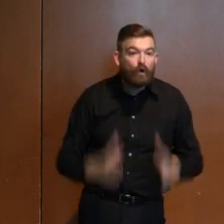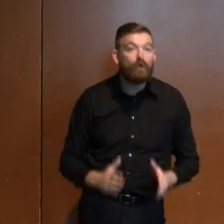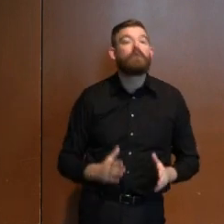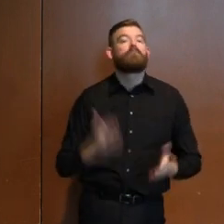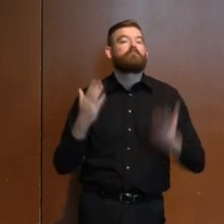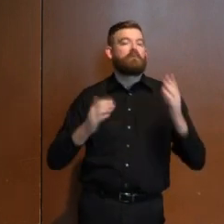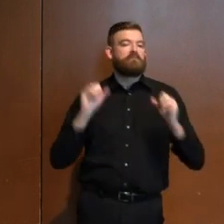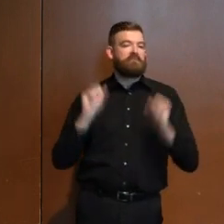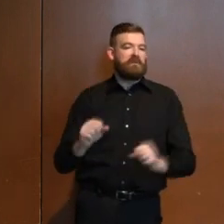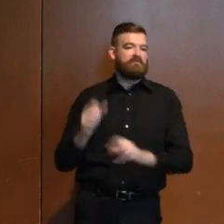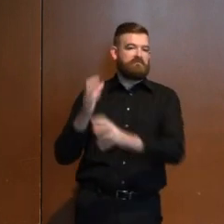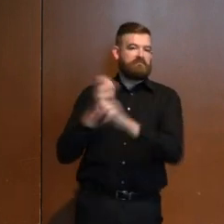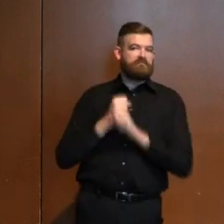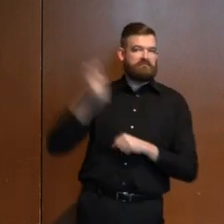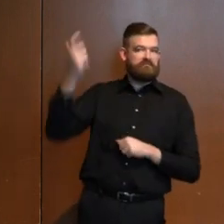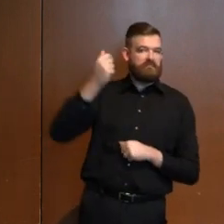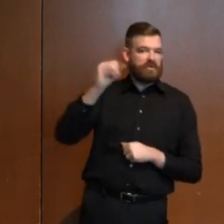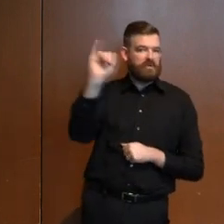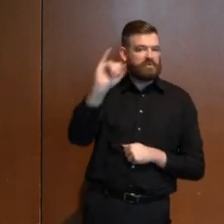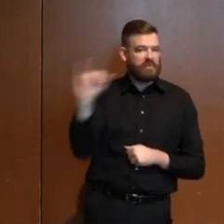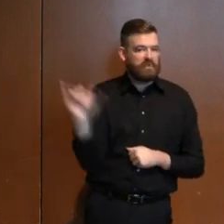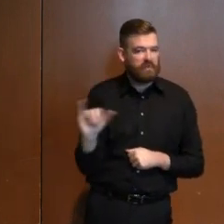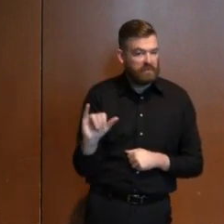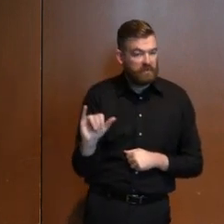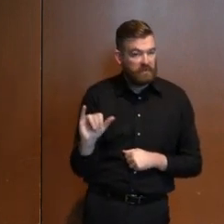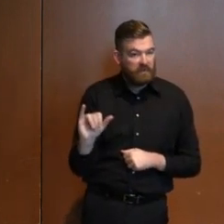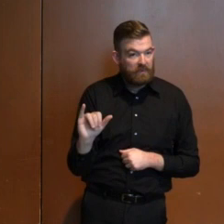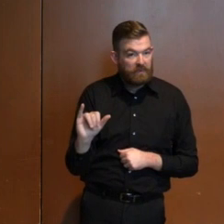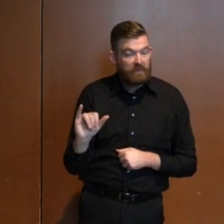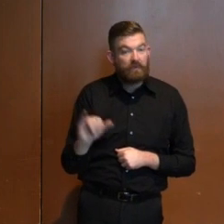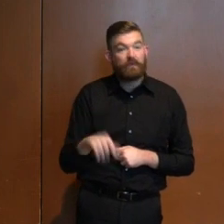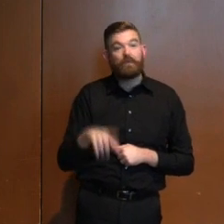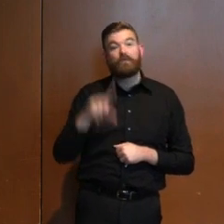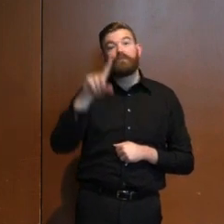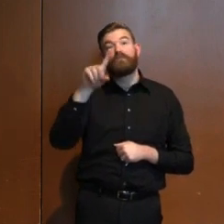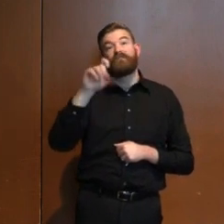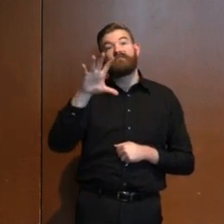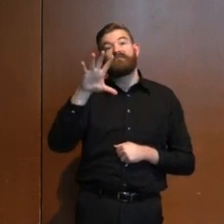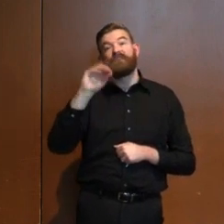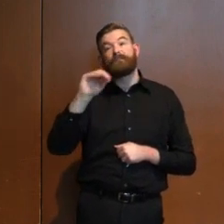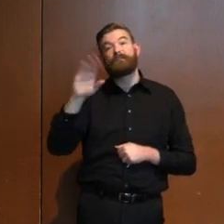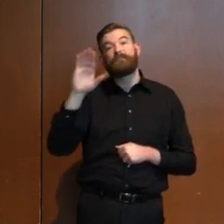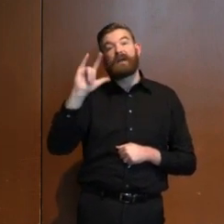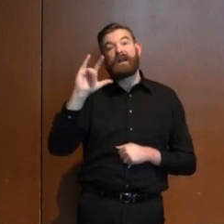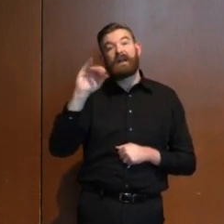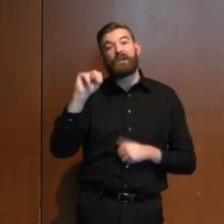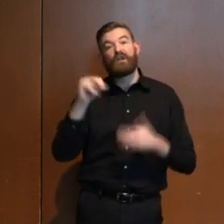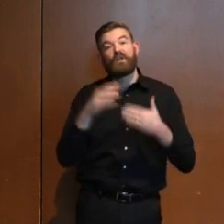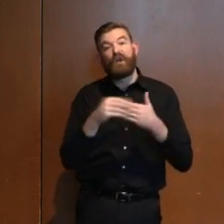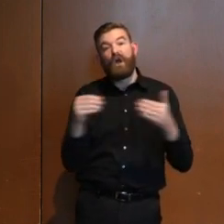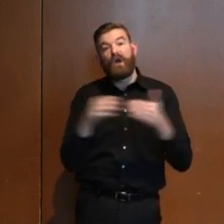AND GIG ECONOMY WORKERS UNEMPLOYMENT INSURANCE BENEFITS AS WELL.